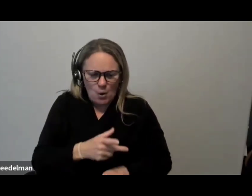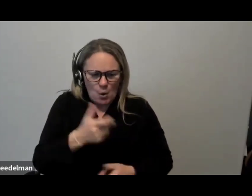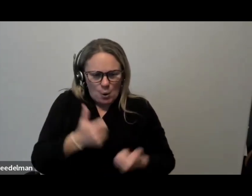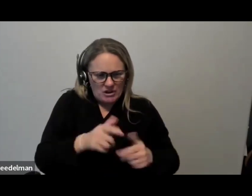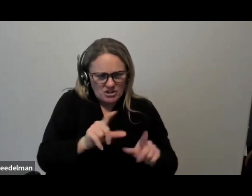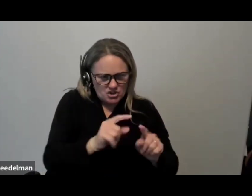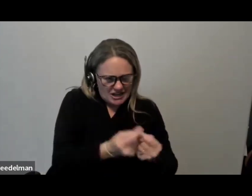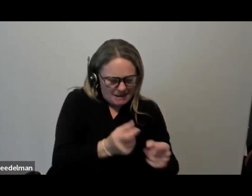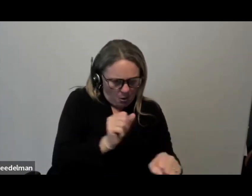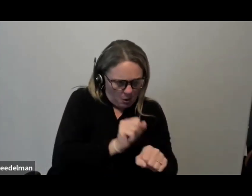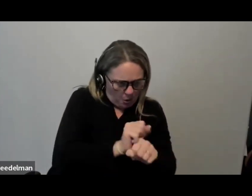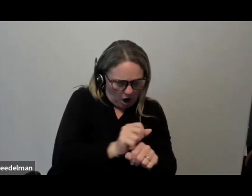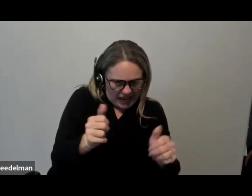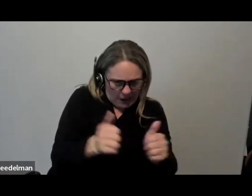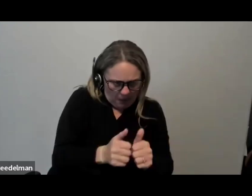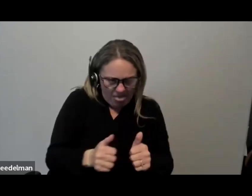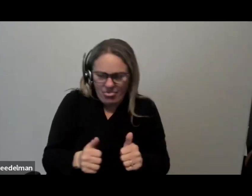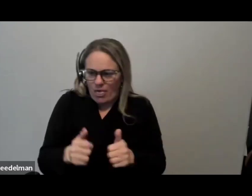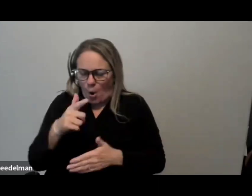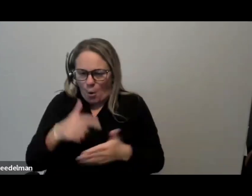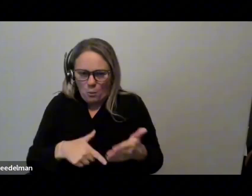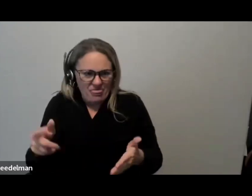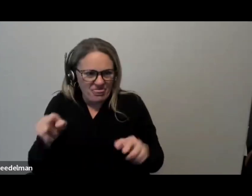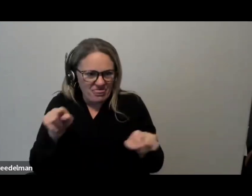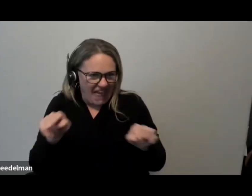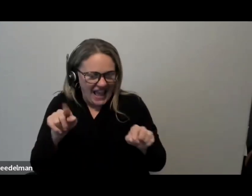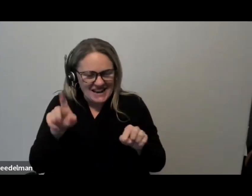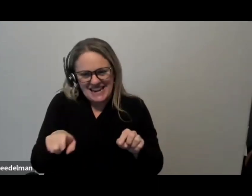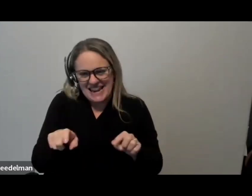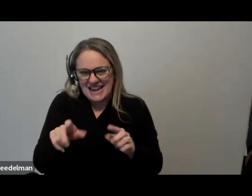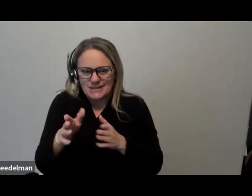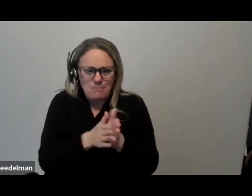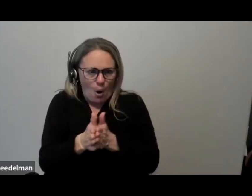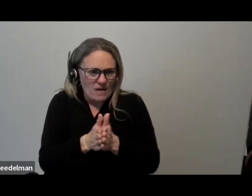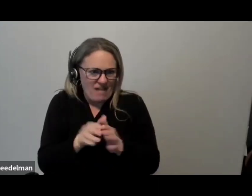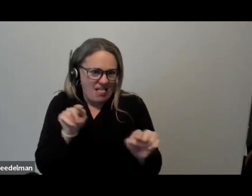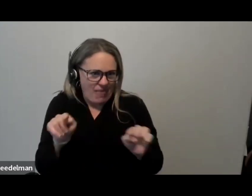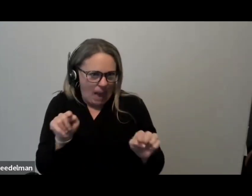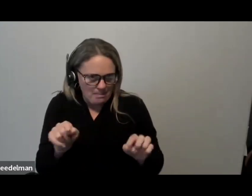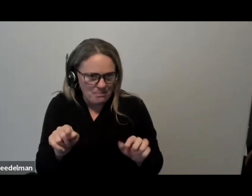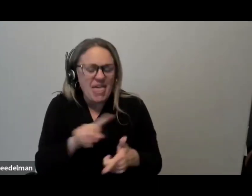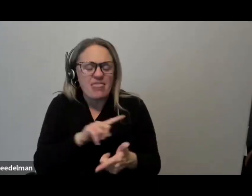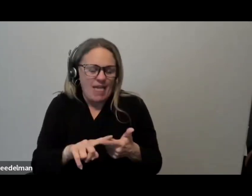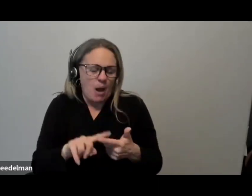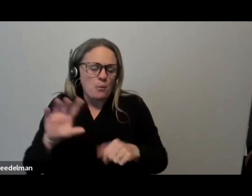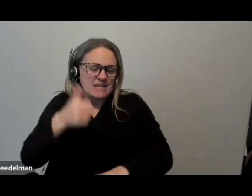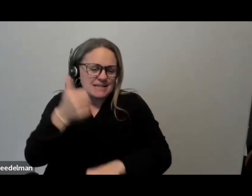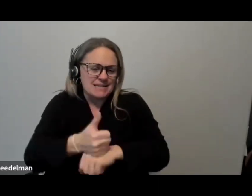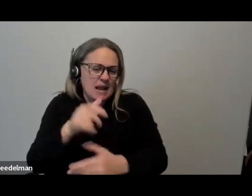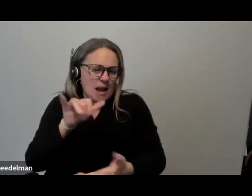And then that's how we choose the method within that set of methods. And then we certainly, we, when we are able to zoom out